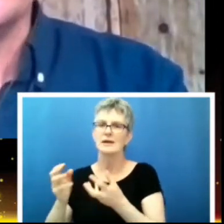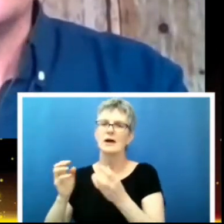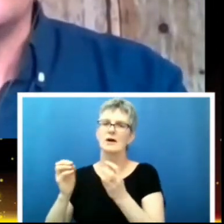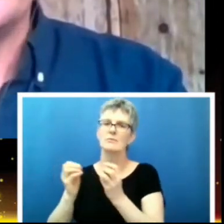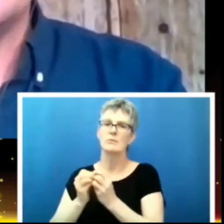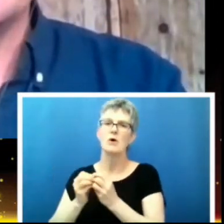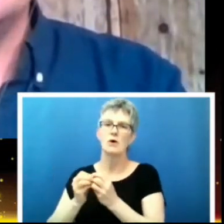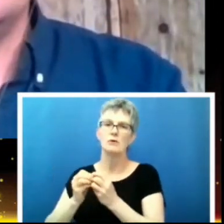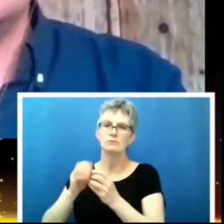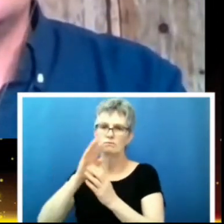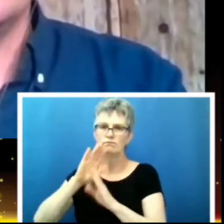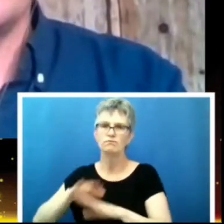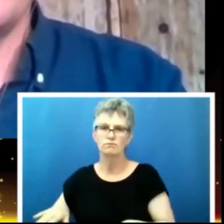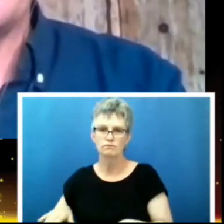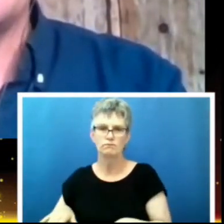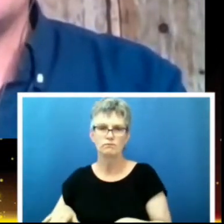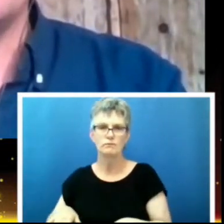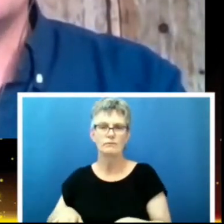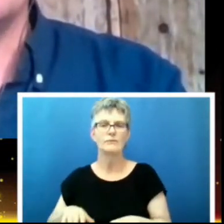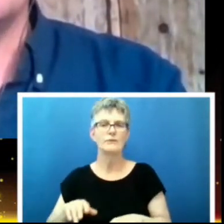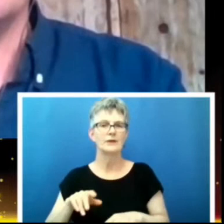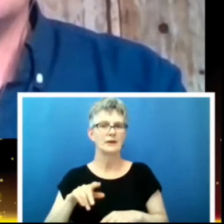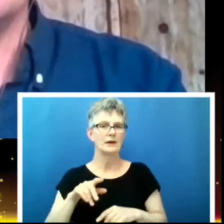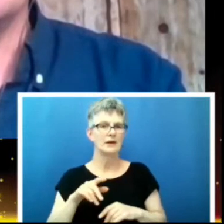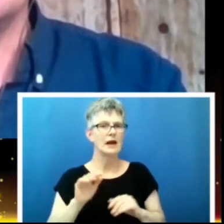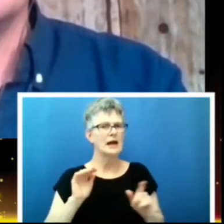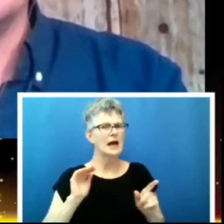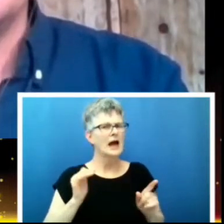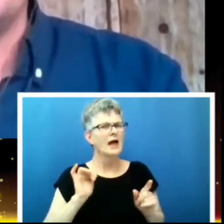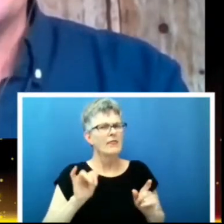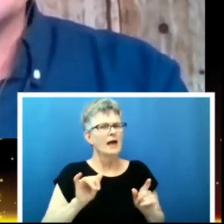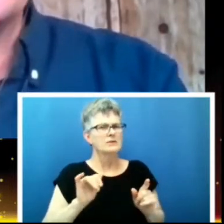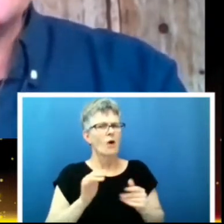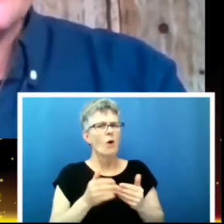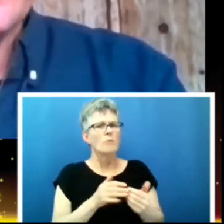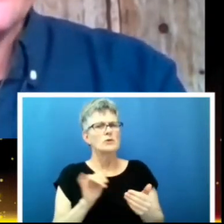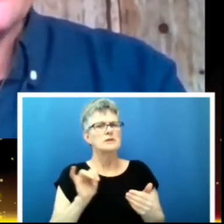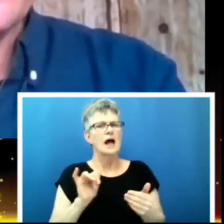where you allow the experience of another person